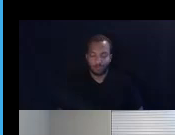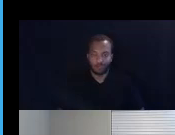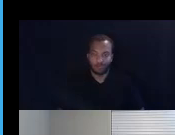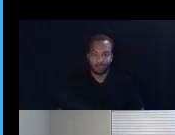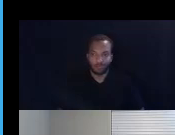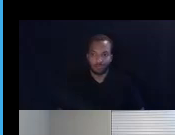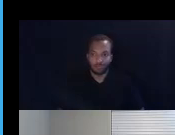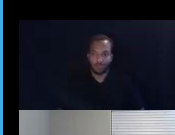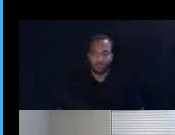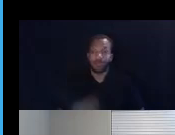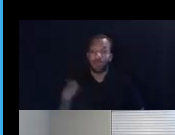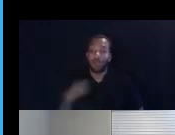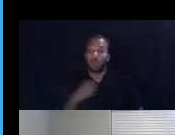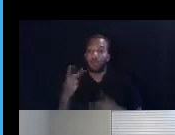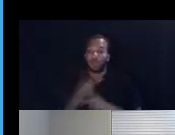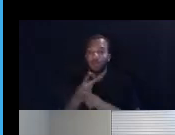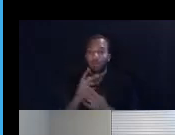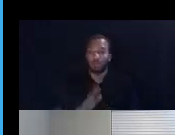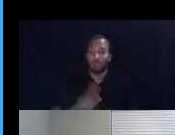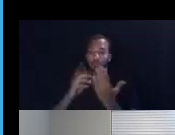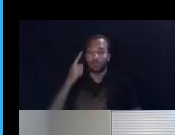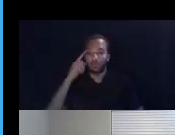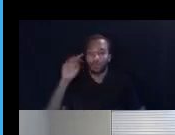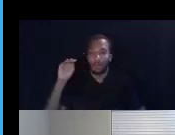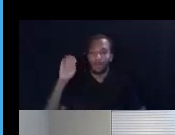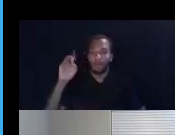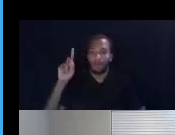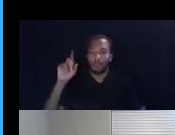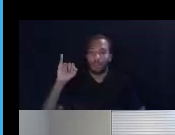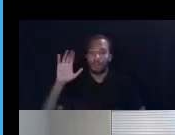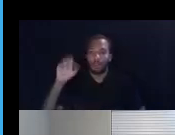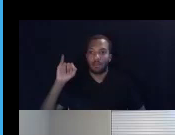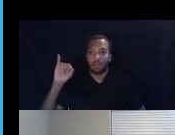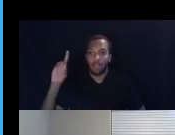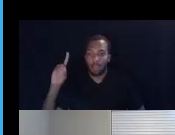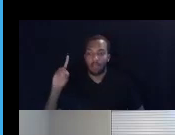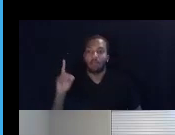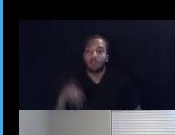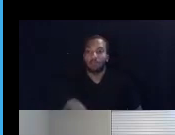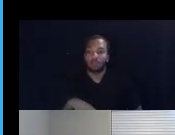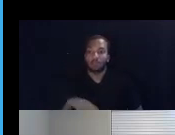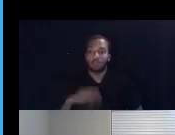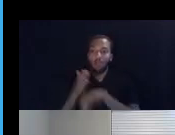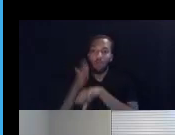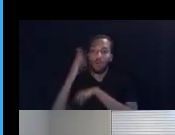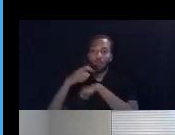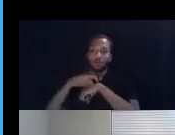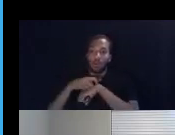We've figured out a pathway for Medicaid. And I think over time, there's potential to figure out that same pathway